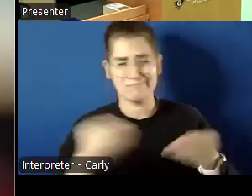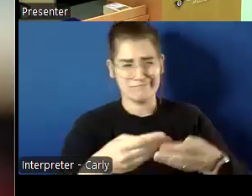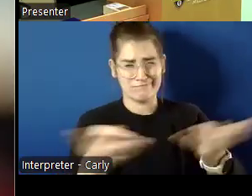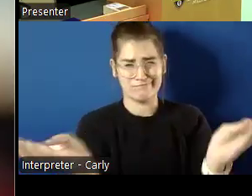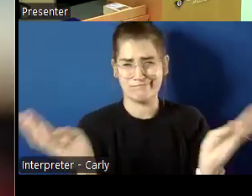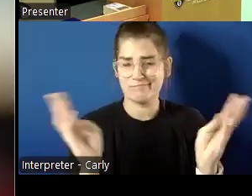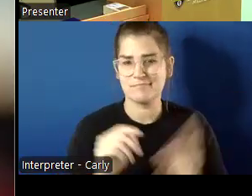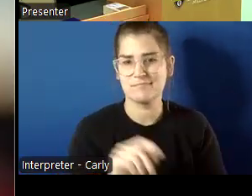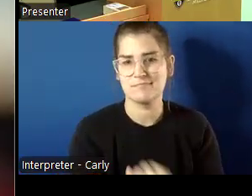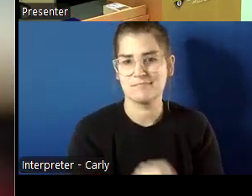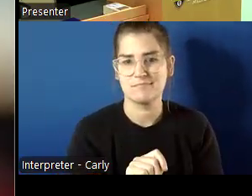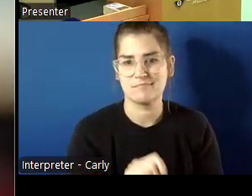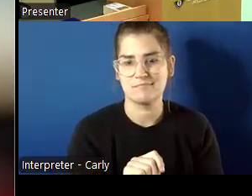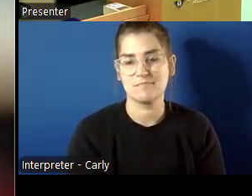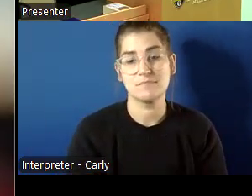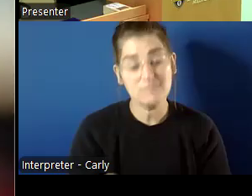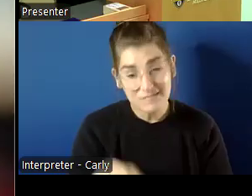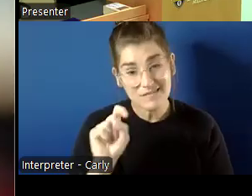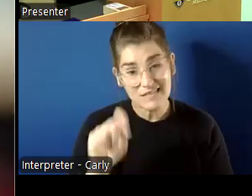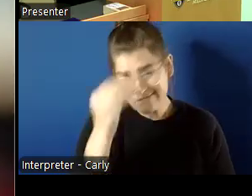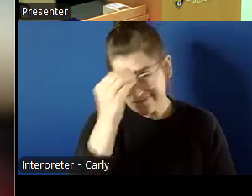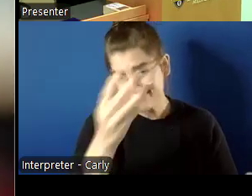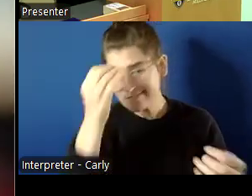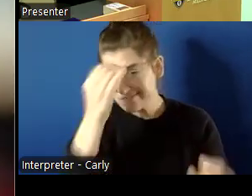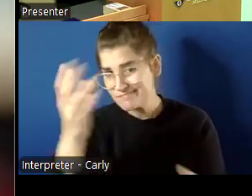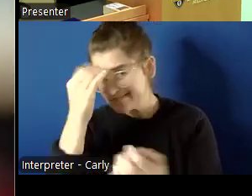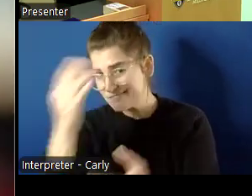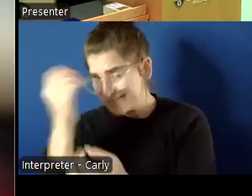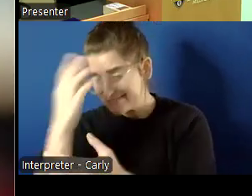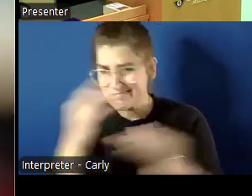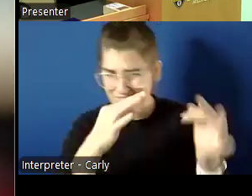I police law enforcement. We've got to talk We've got to talk to school administrators and